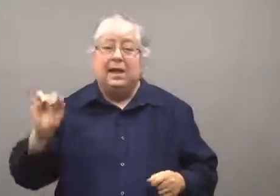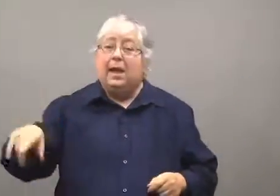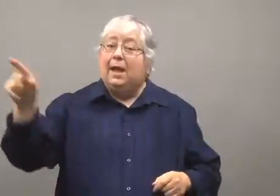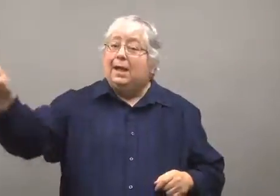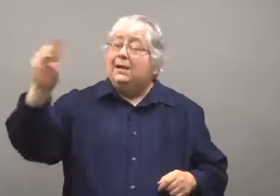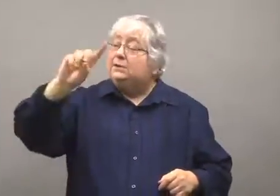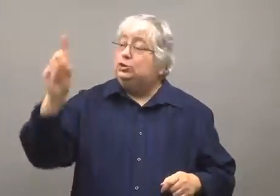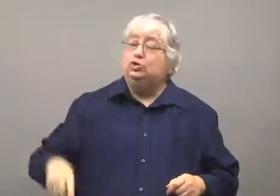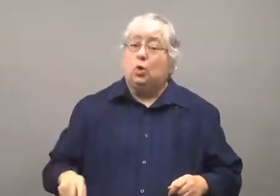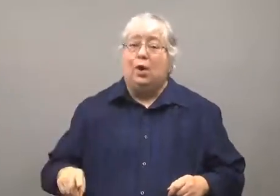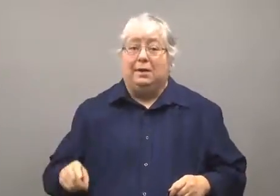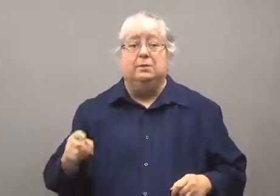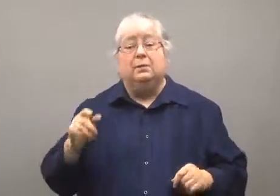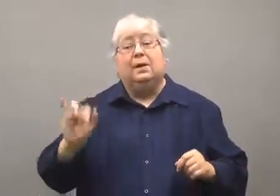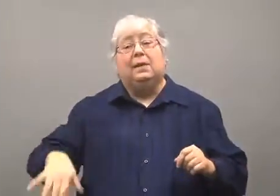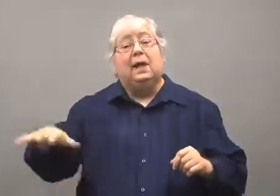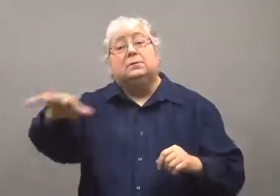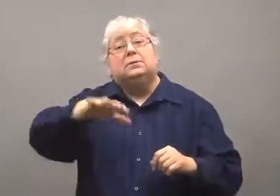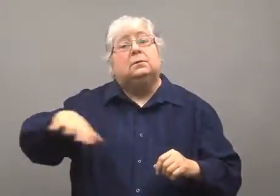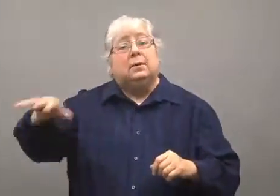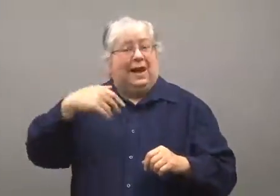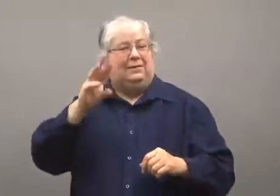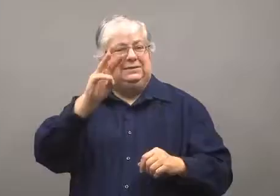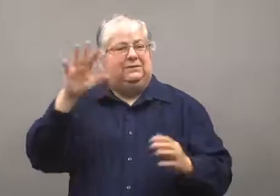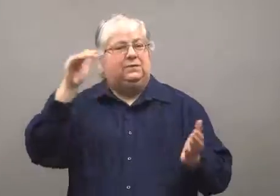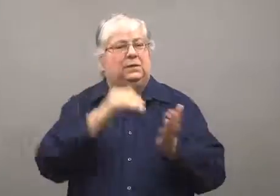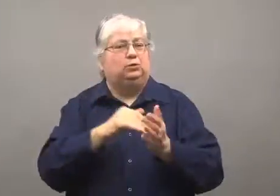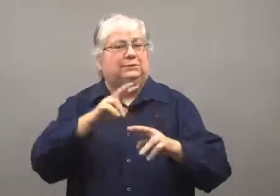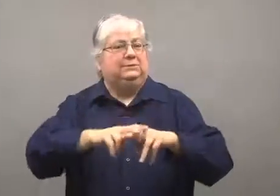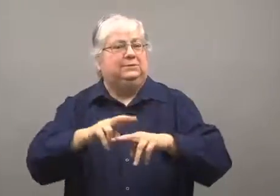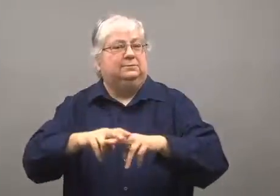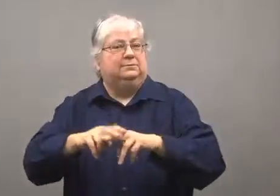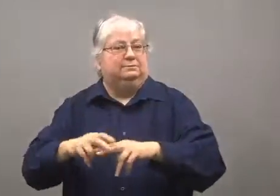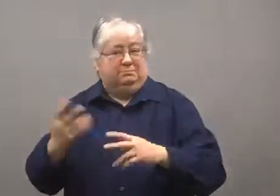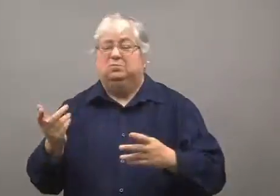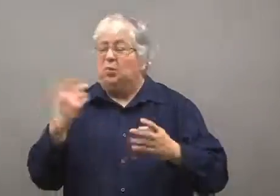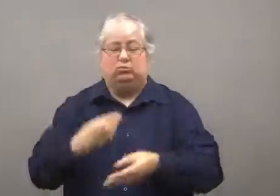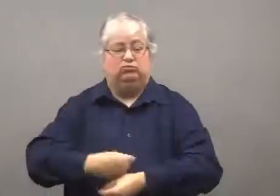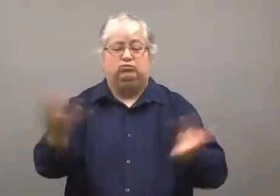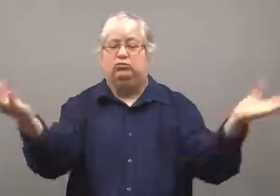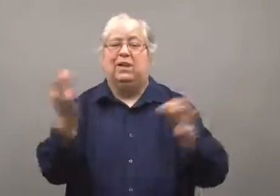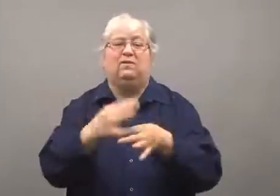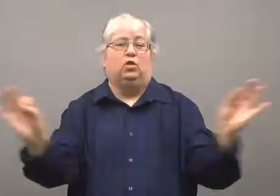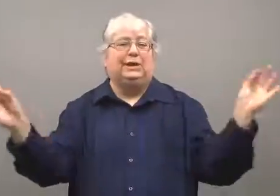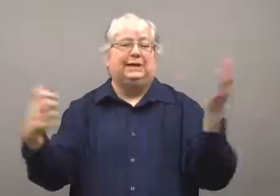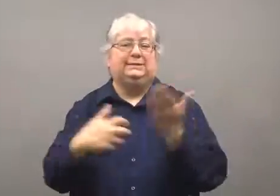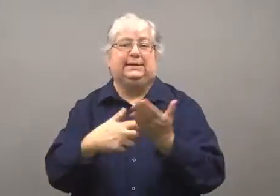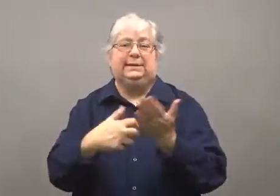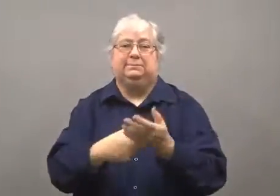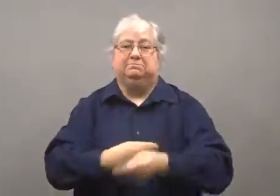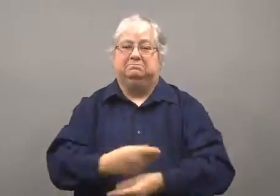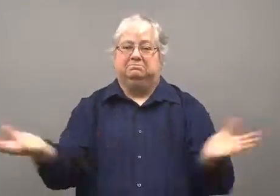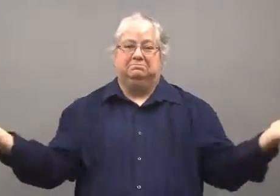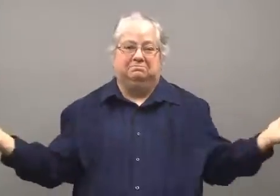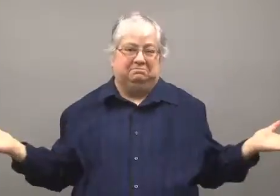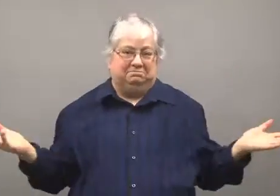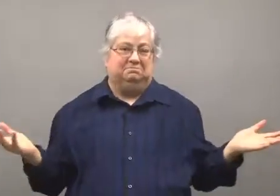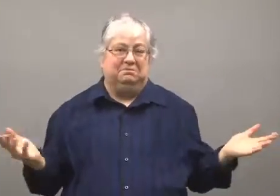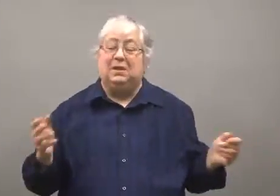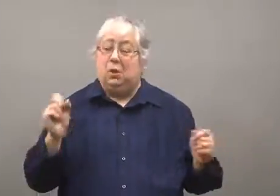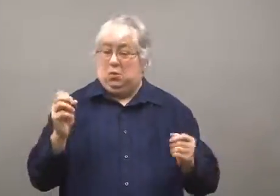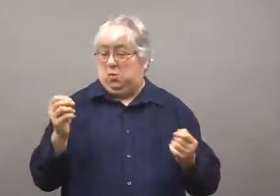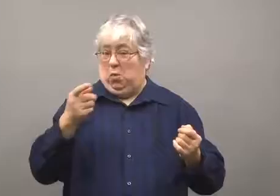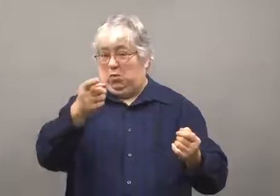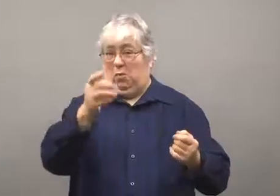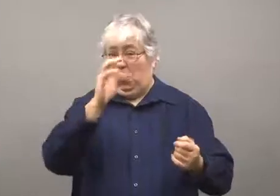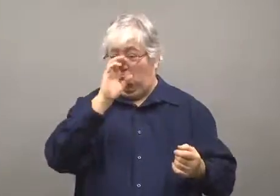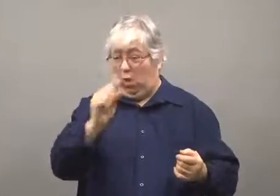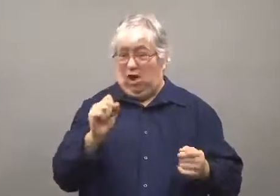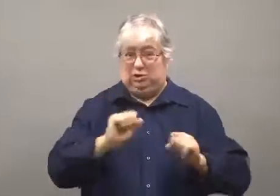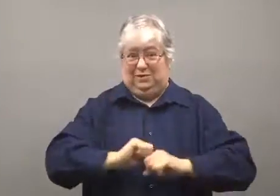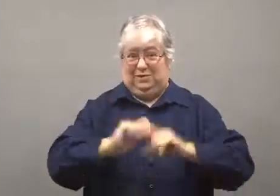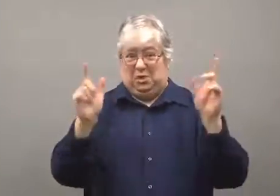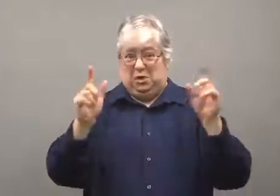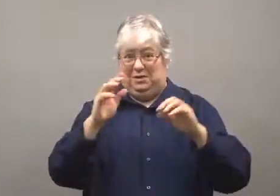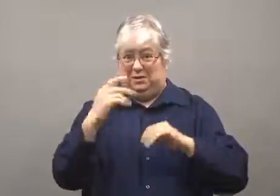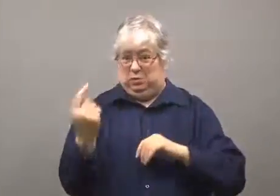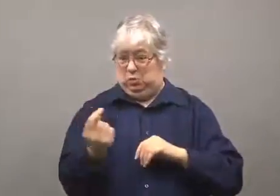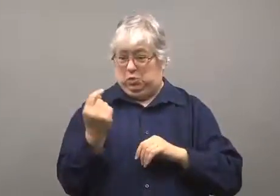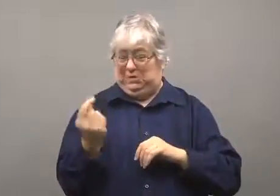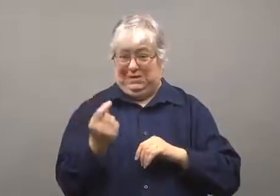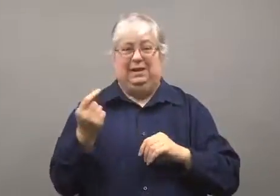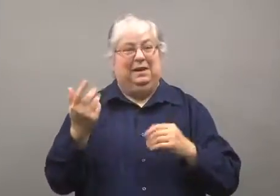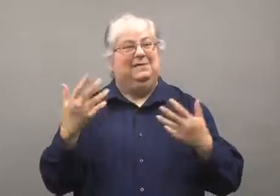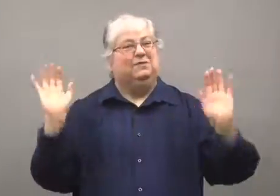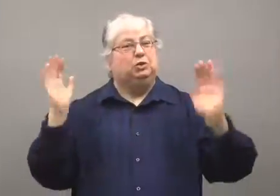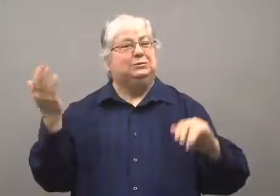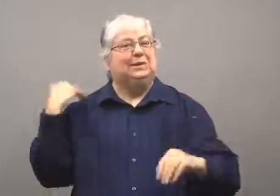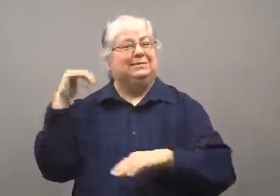Detroit's stadium has 65,000 seats.